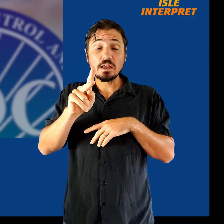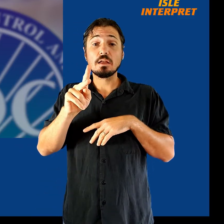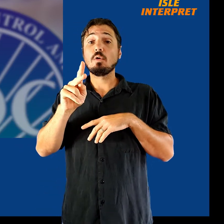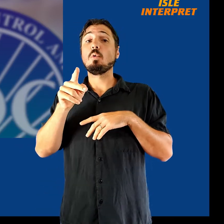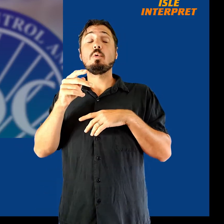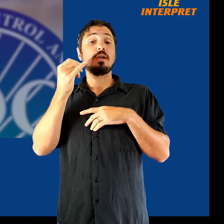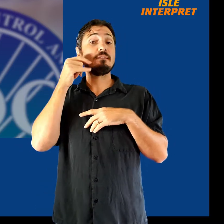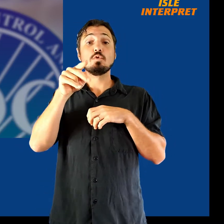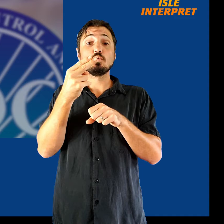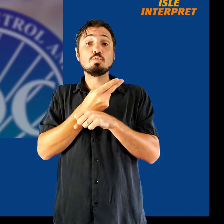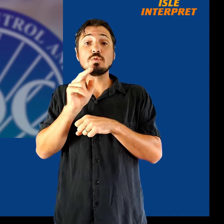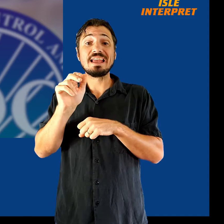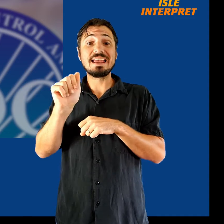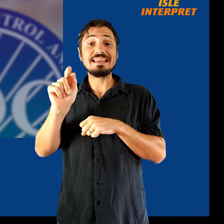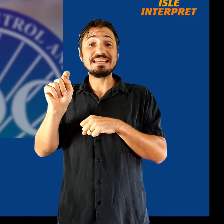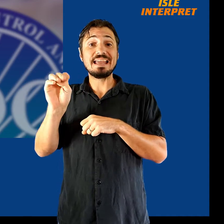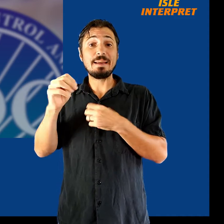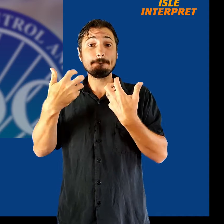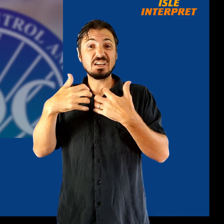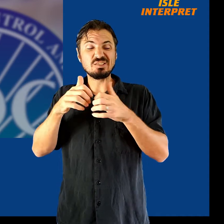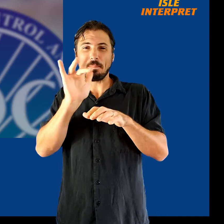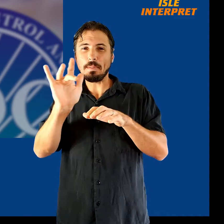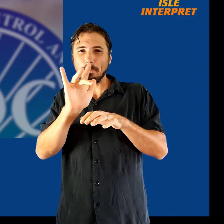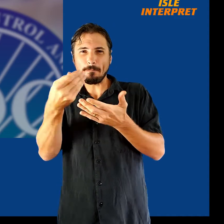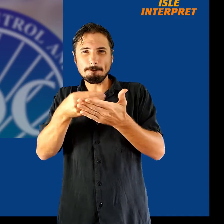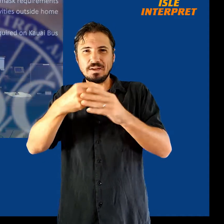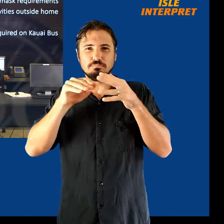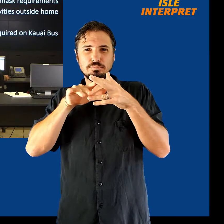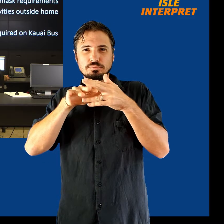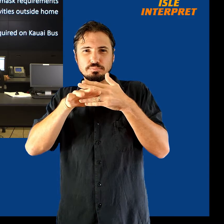Or when a medical condition prohibits the use of a mask.